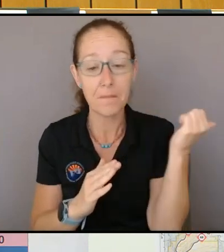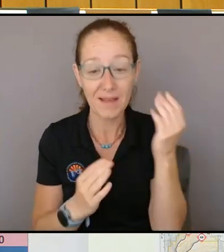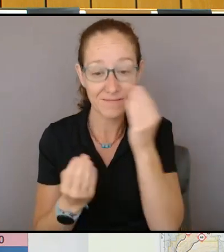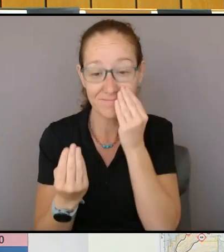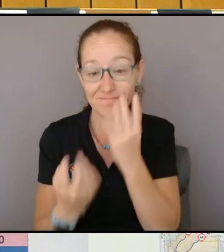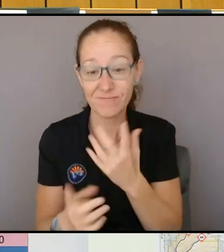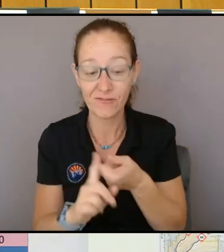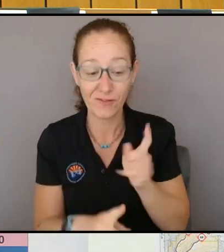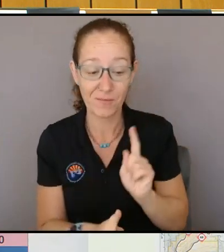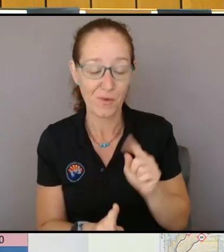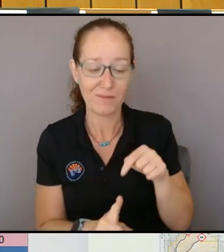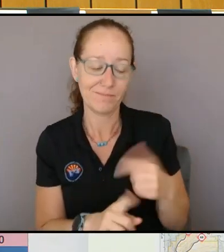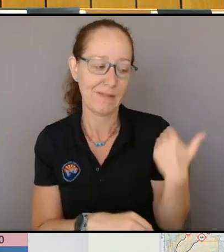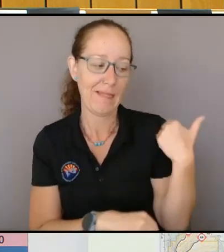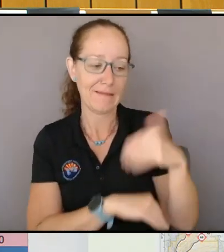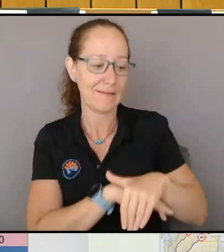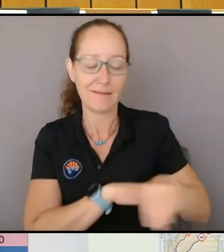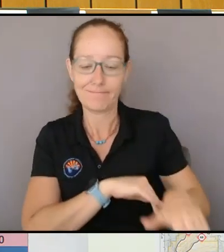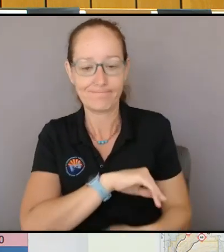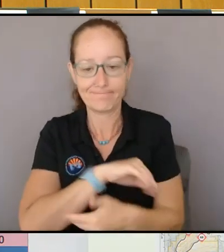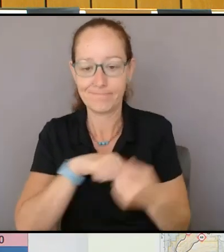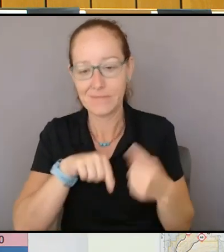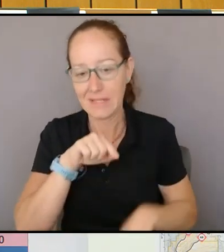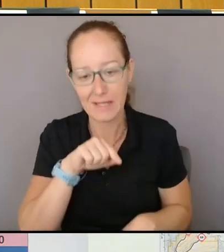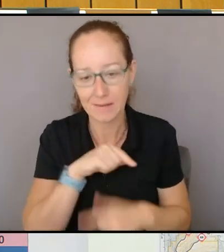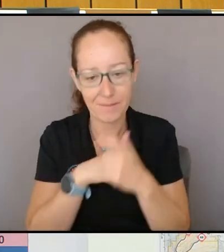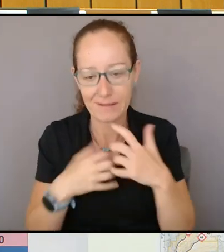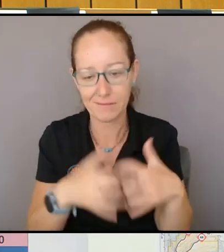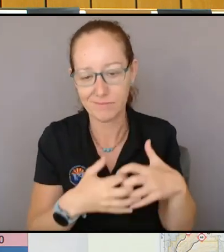percent containment right now is shown at 40% and there's